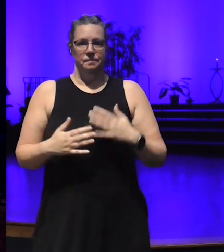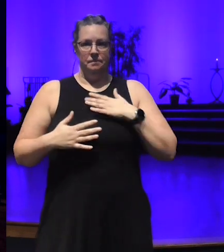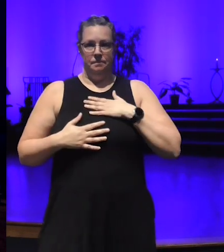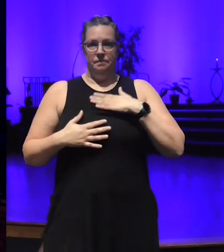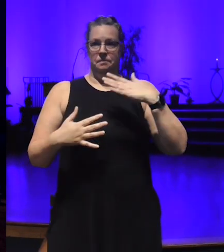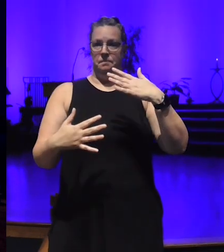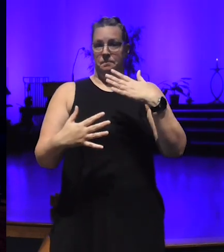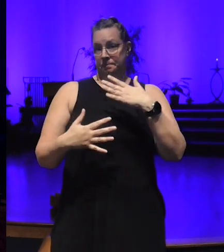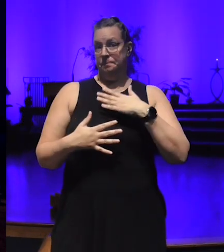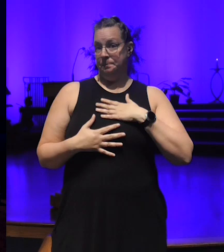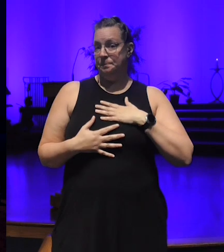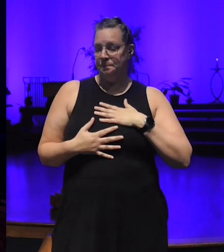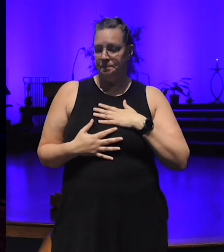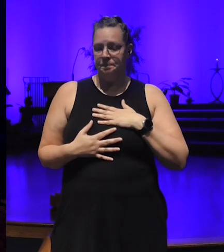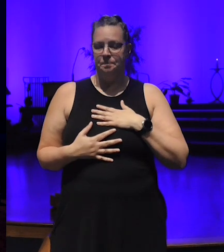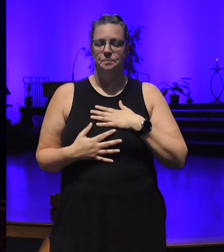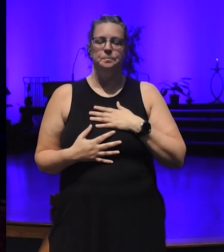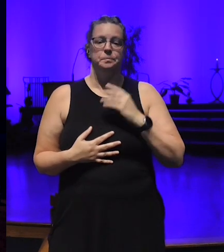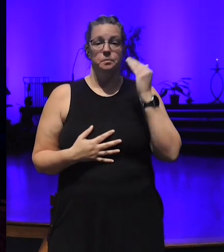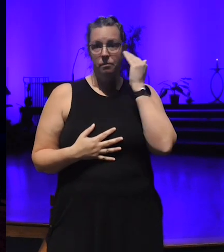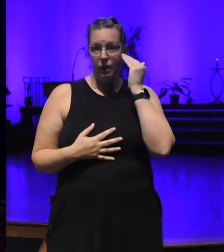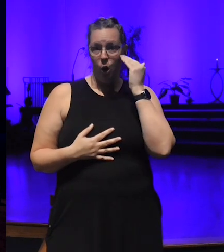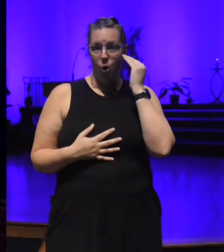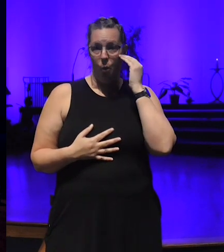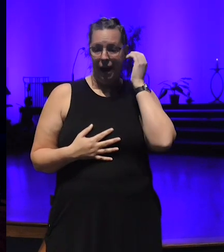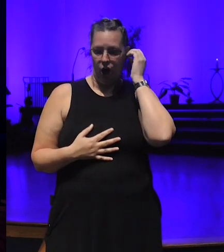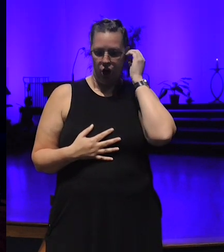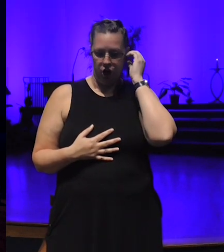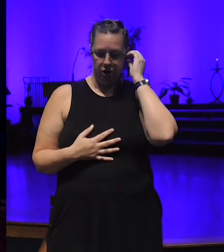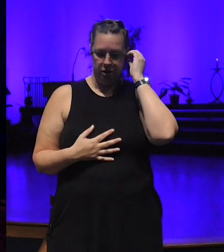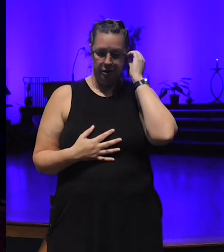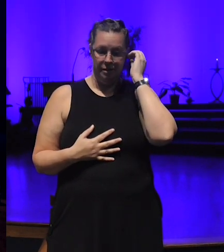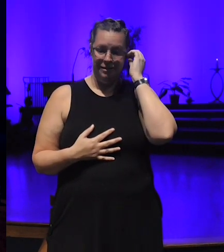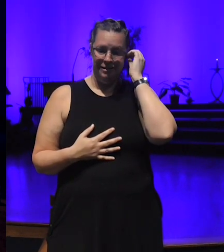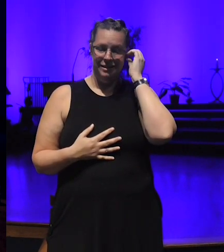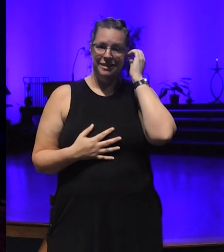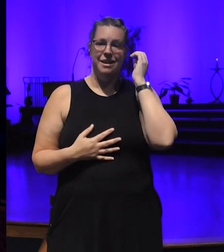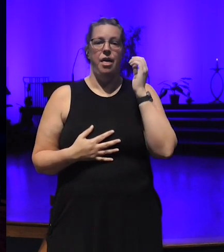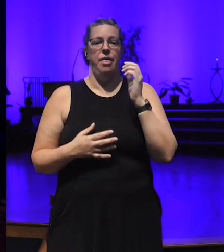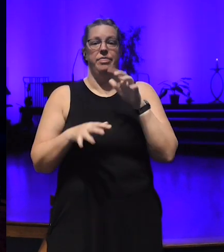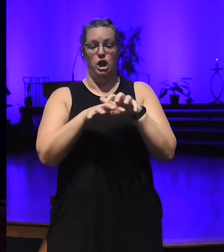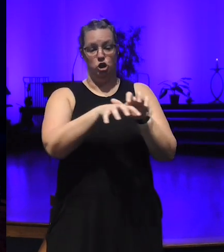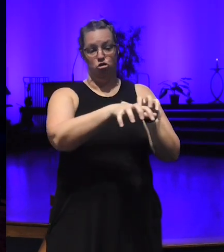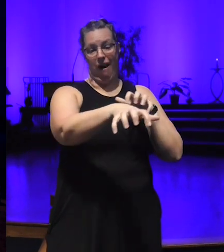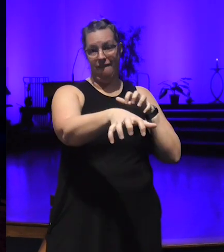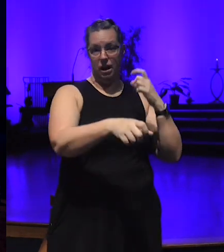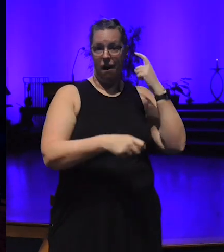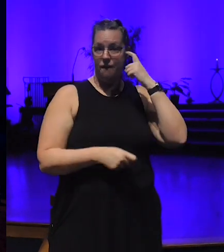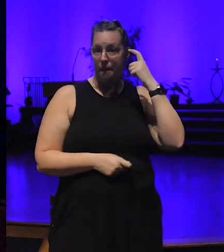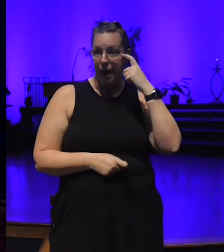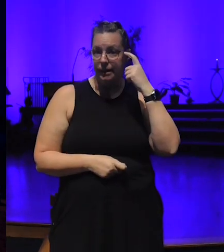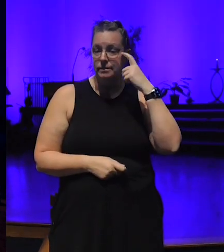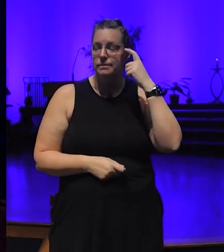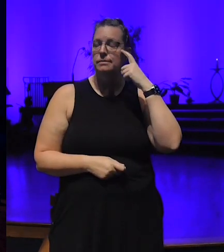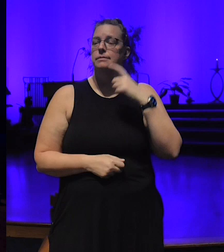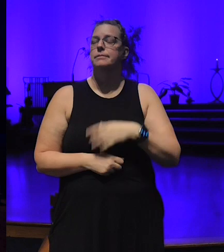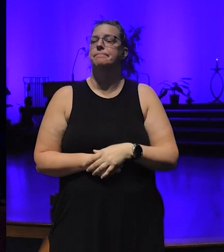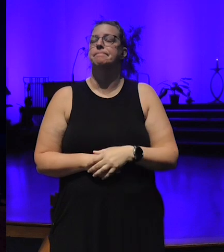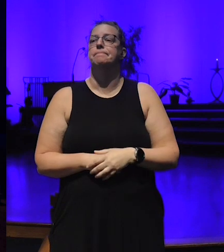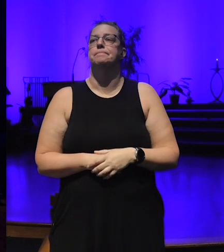so just being aware of what may be the traffic of our minds just being aware that there may be